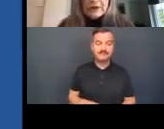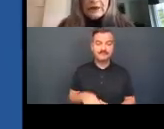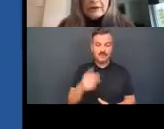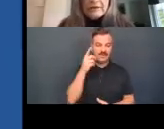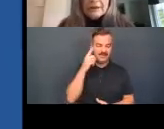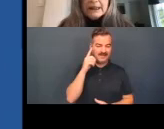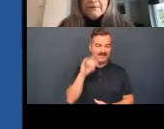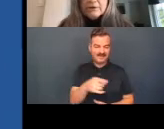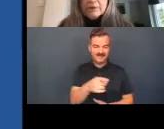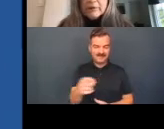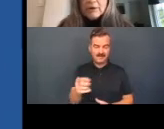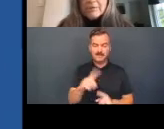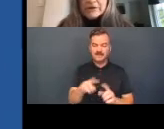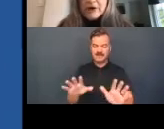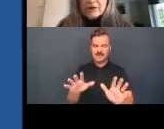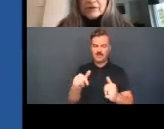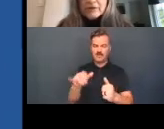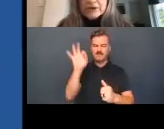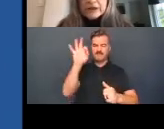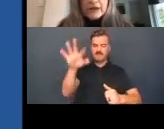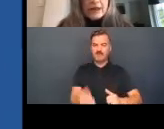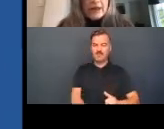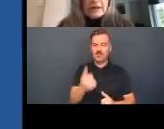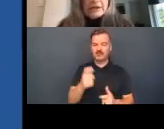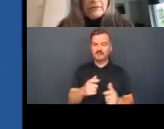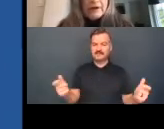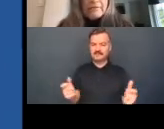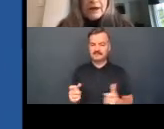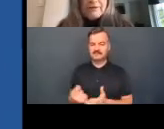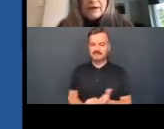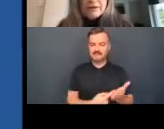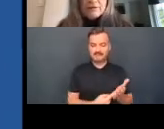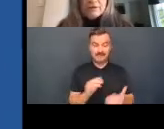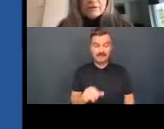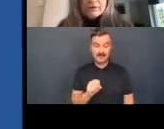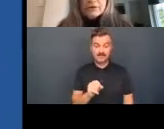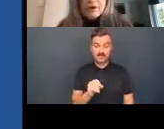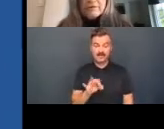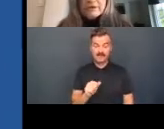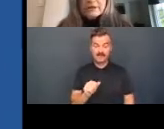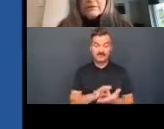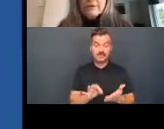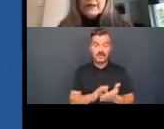out let me leave you with one major controversy. the sofa, modified sofa scores, often disadvantage